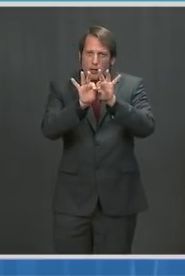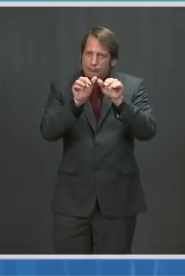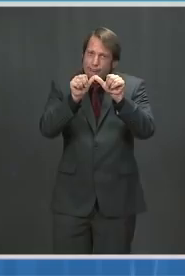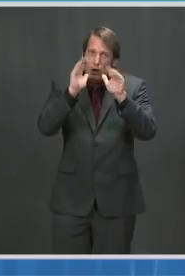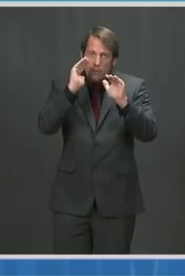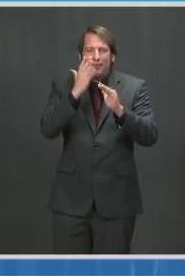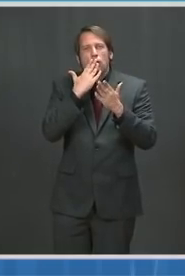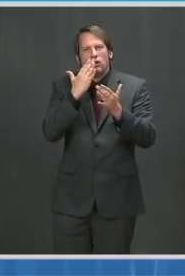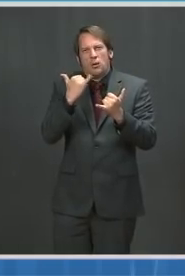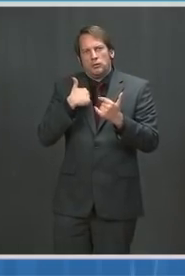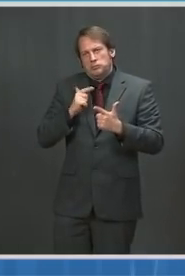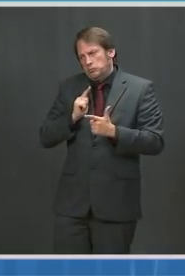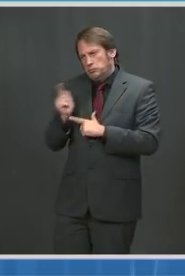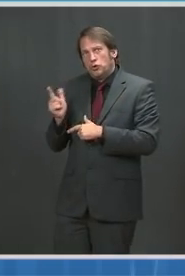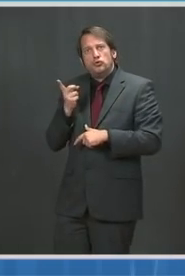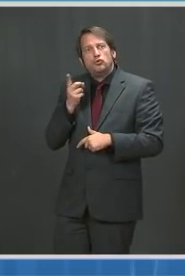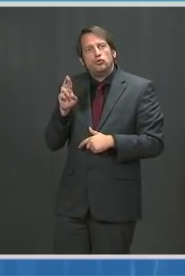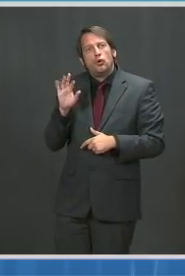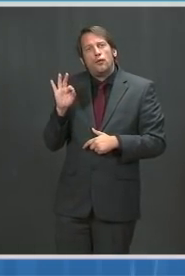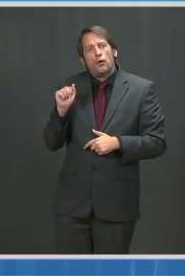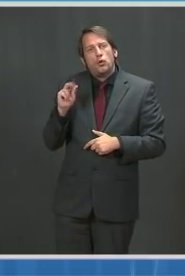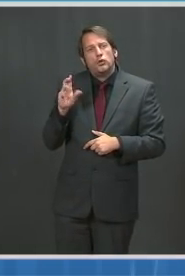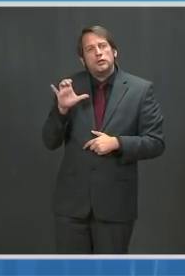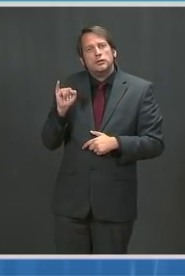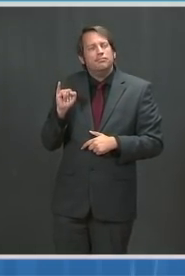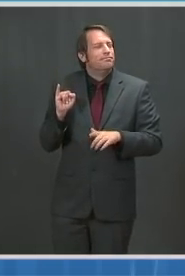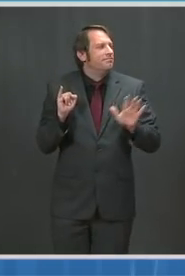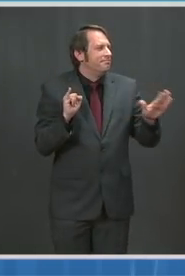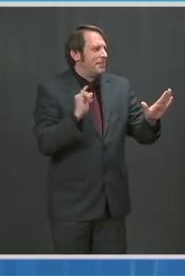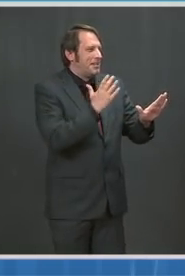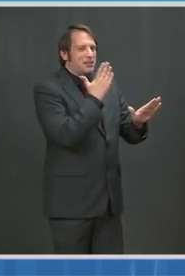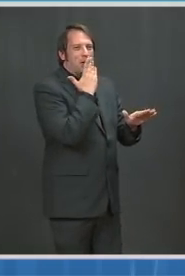Dr. Fauci: Thank you very much, Dr. Walensky. What I'd like to do over the next couple of minutes